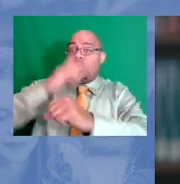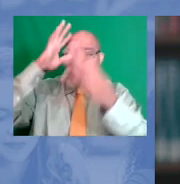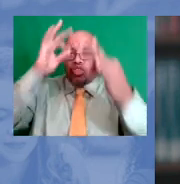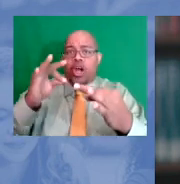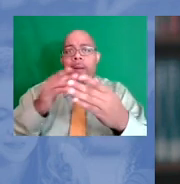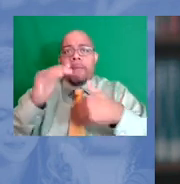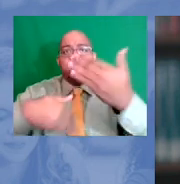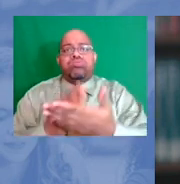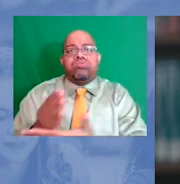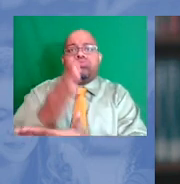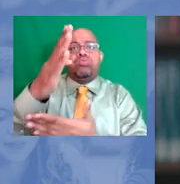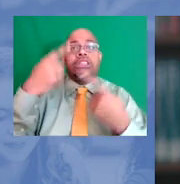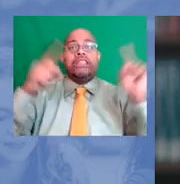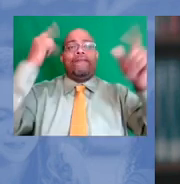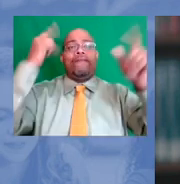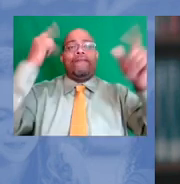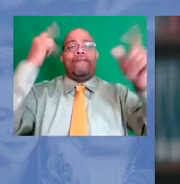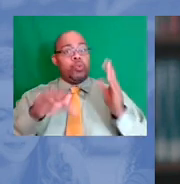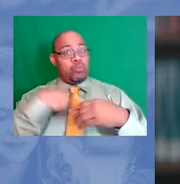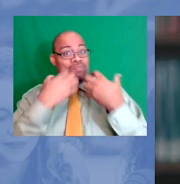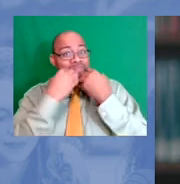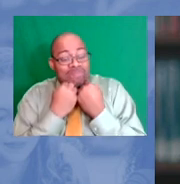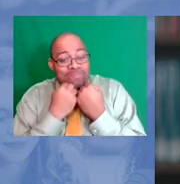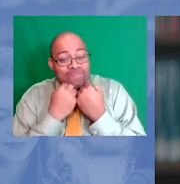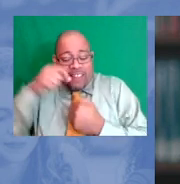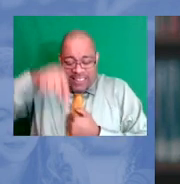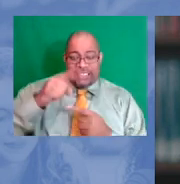STUDENTS IN OUR CARE. THIS IS OUR MOMENT.